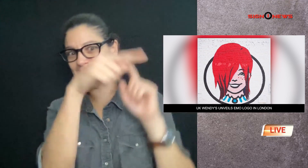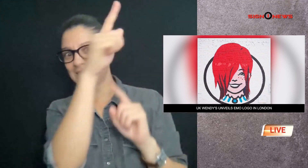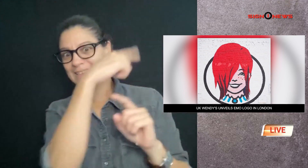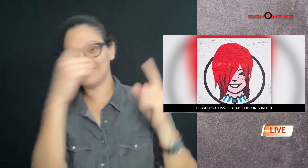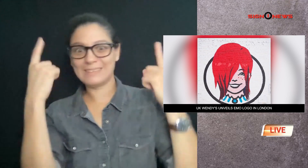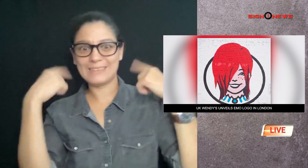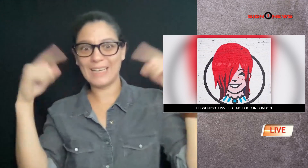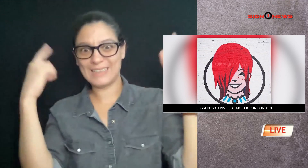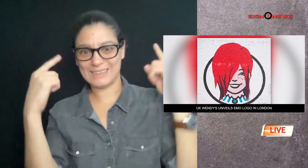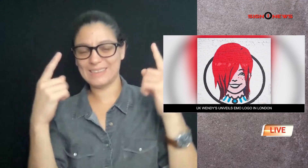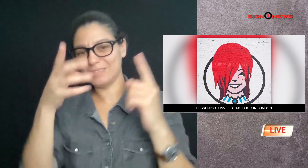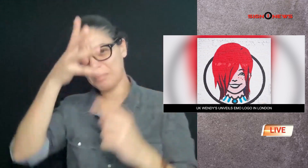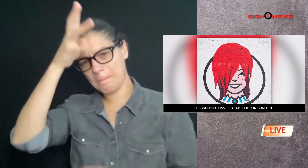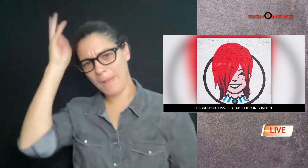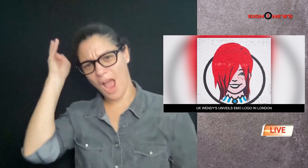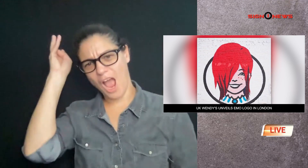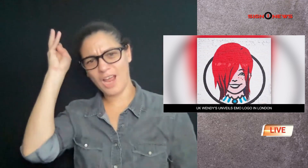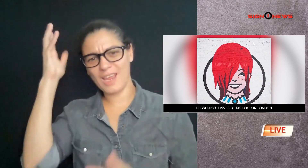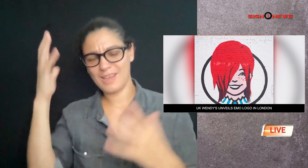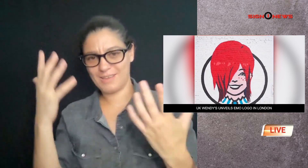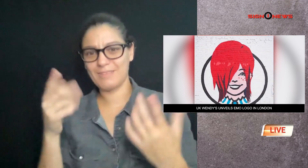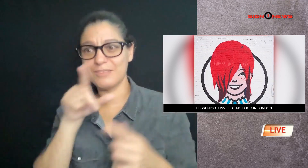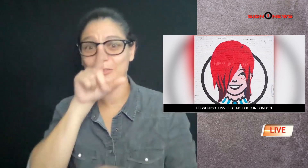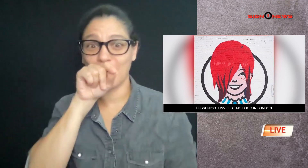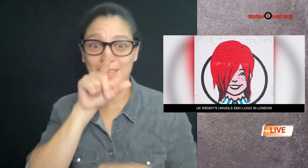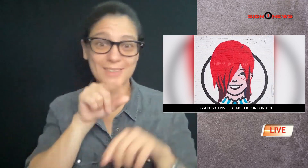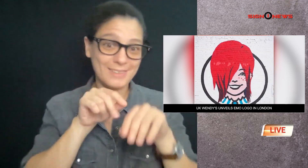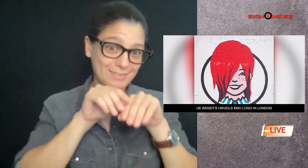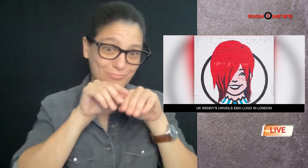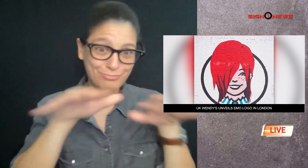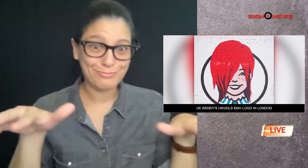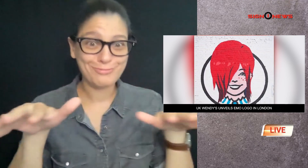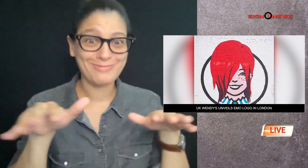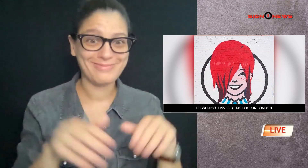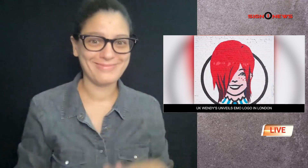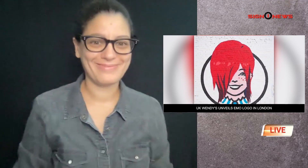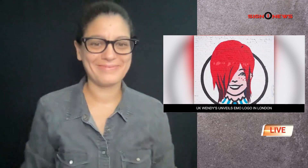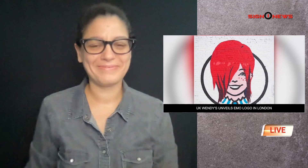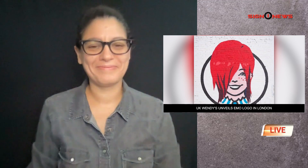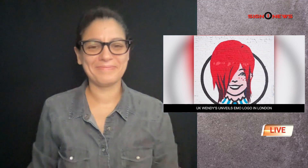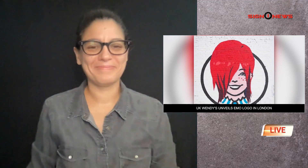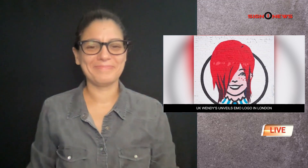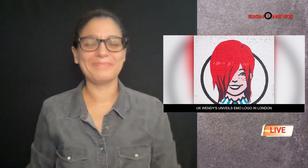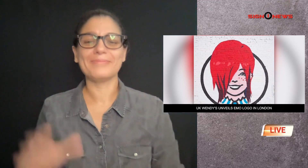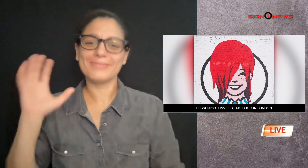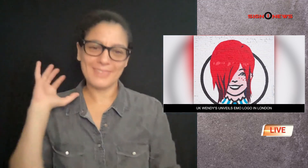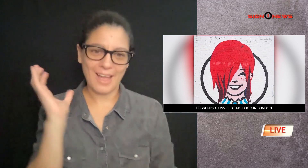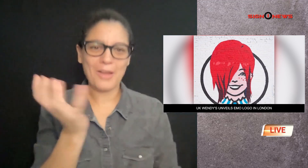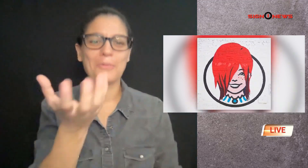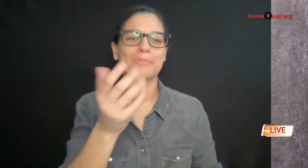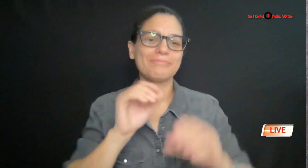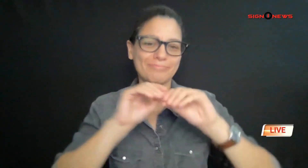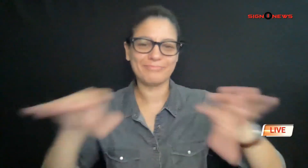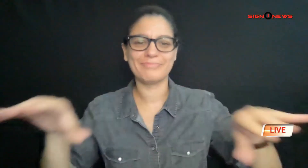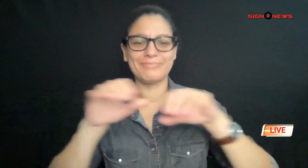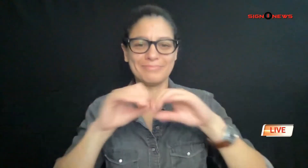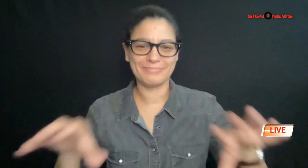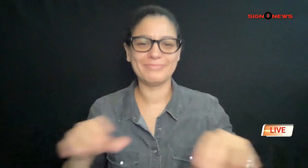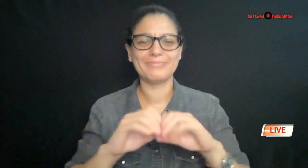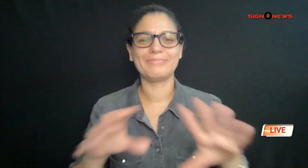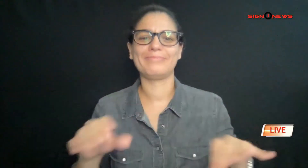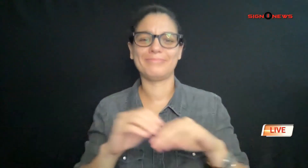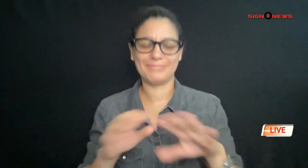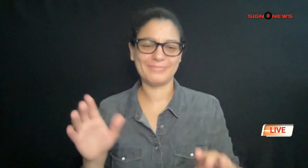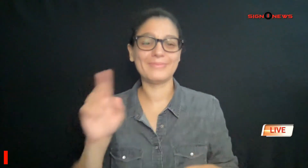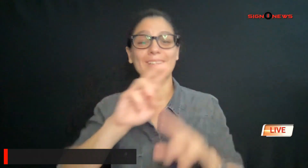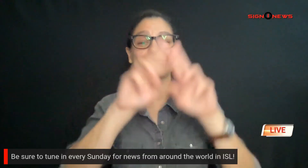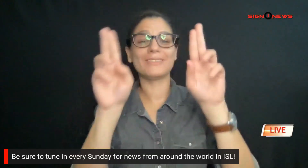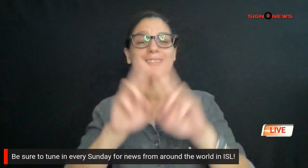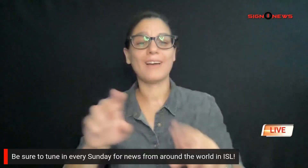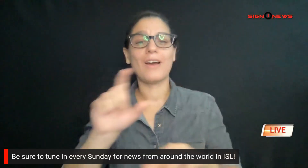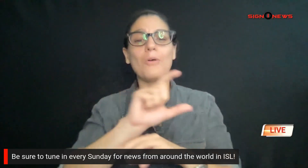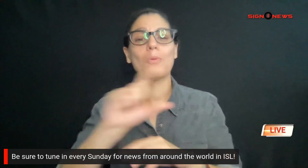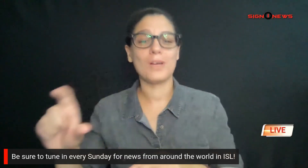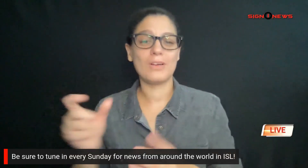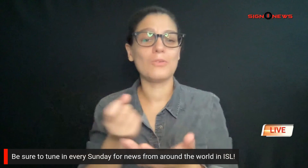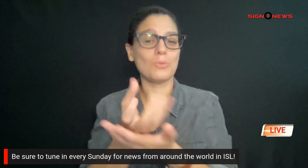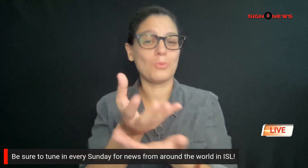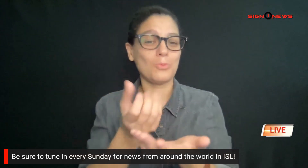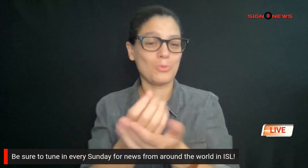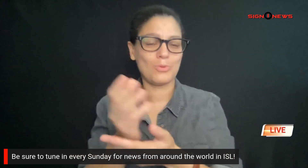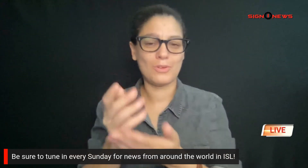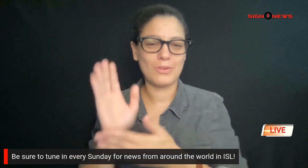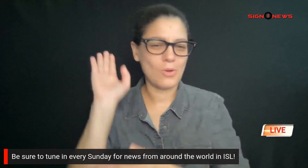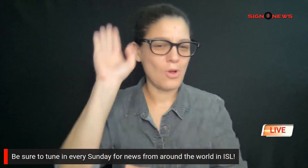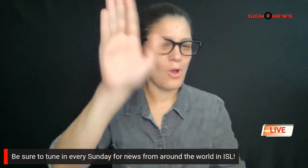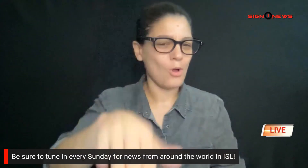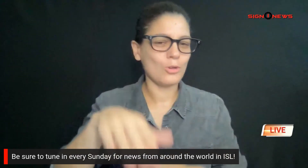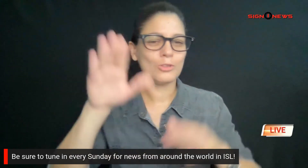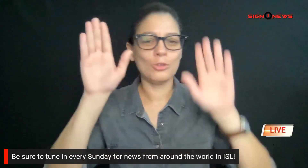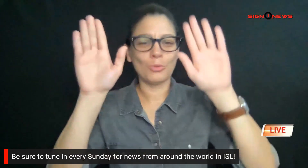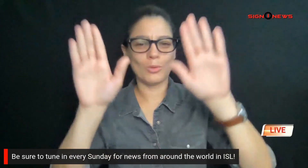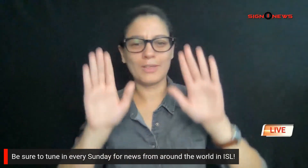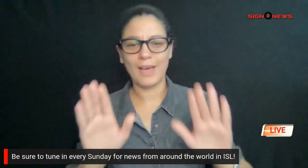Wendy for Twitter Sign1News will be broadcasting international news updates every Sunday a